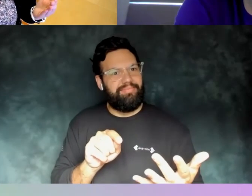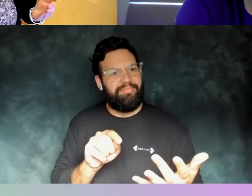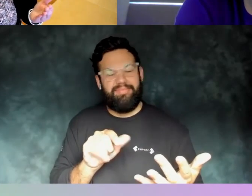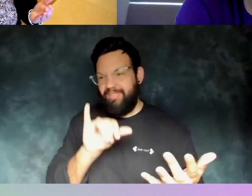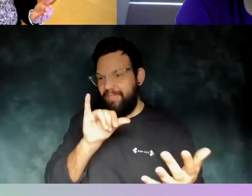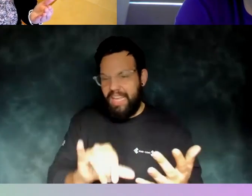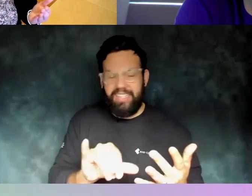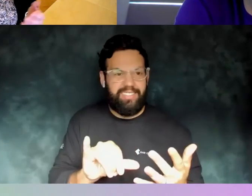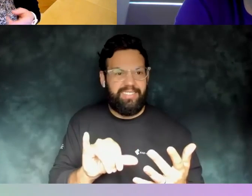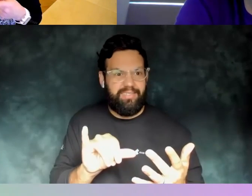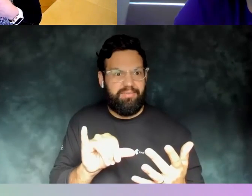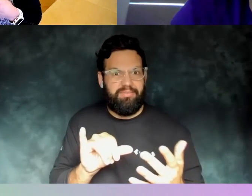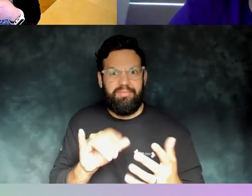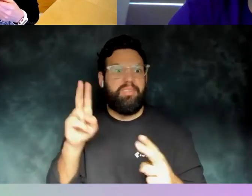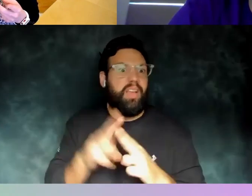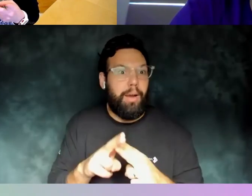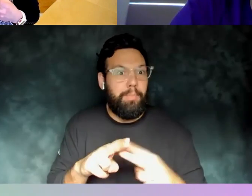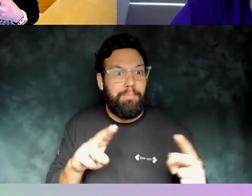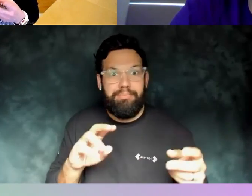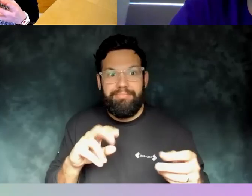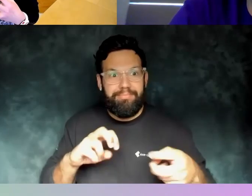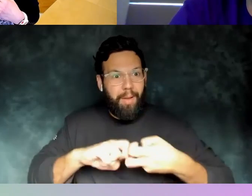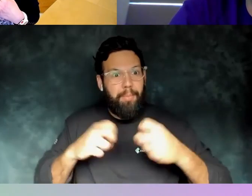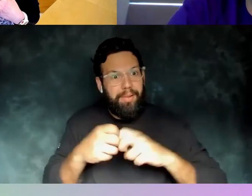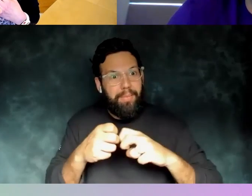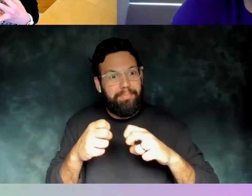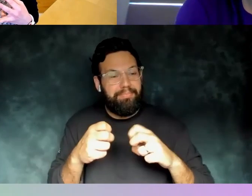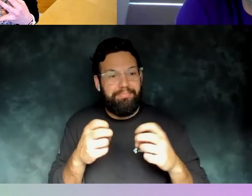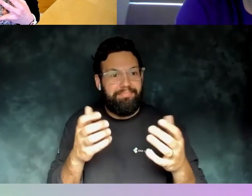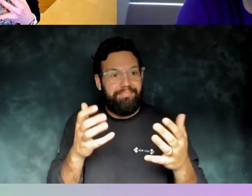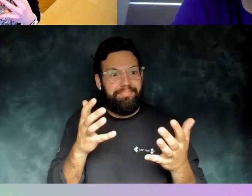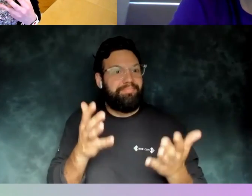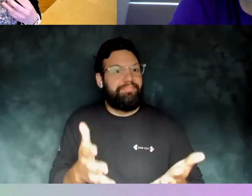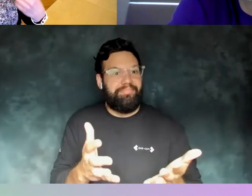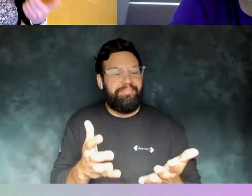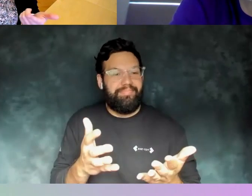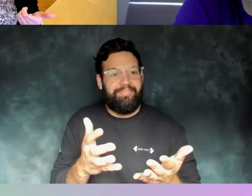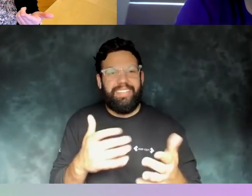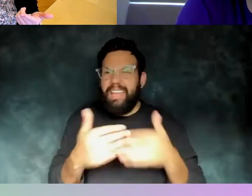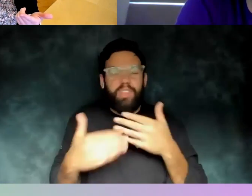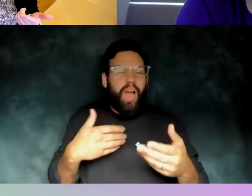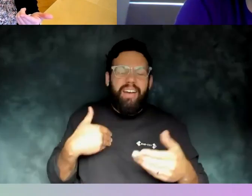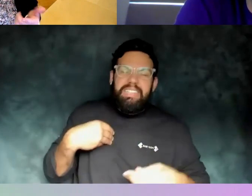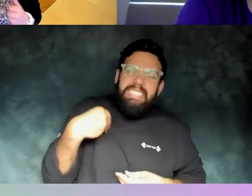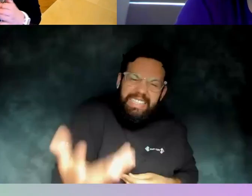this together, I am thinking as a developer, what would I want to know or heard from my designers? There's certain